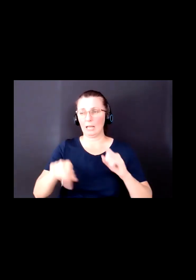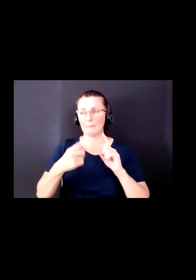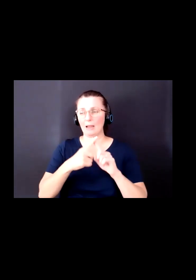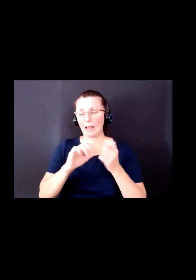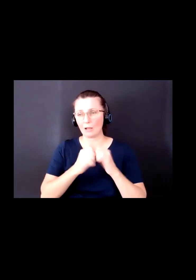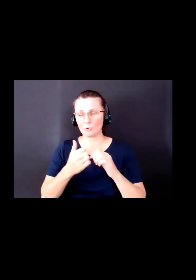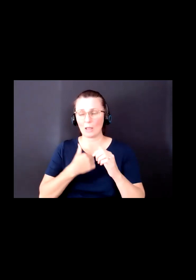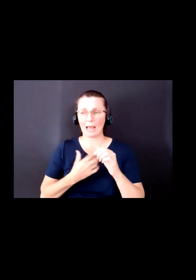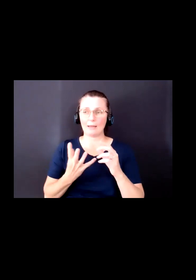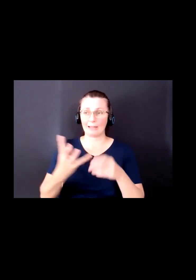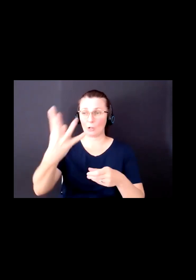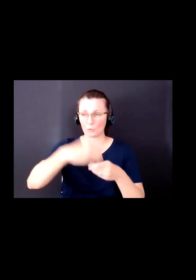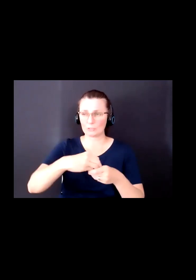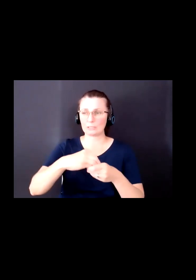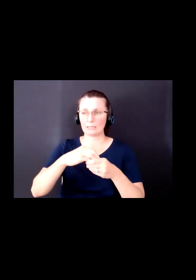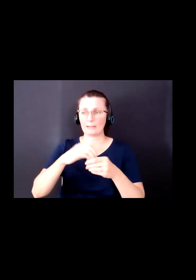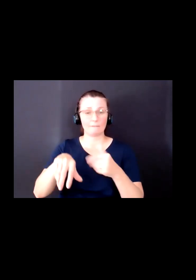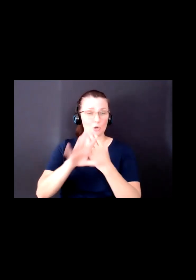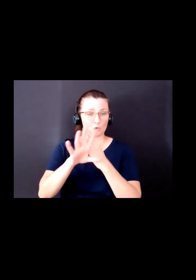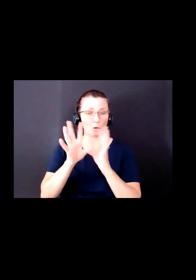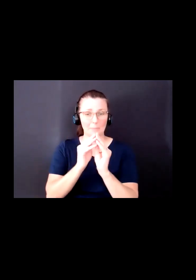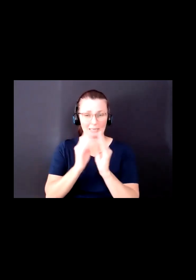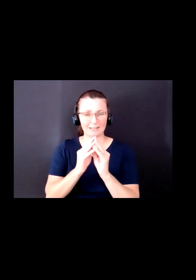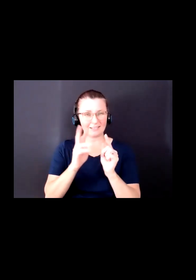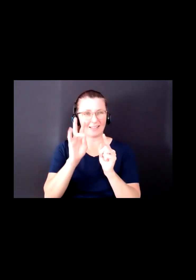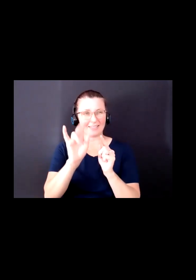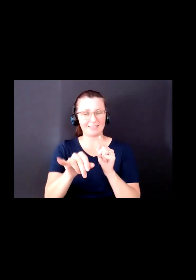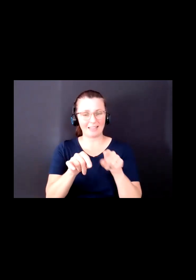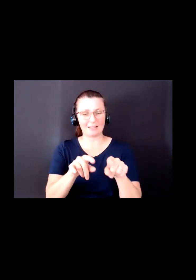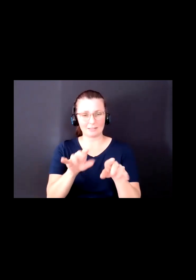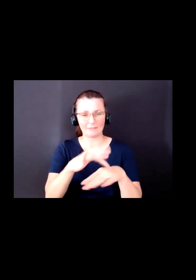meetings. Okay, and so I'd like to encourage everyone